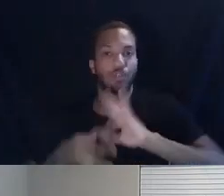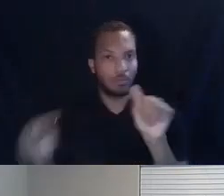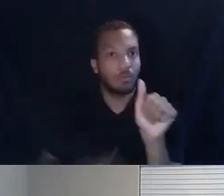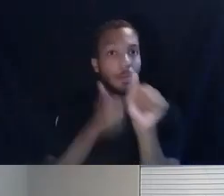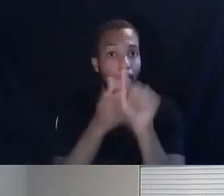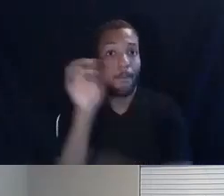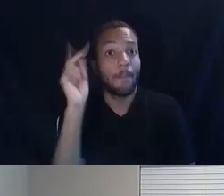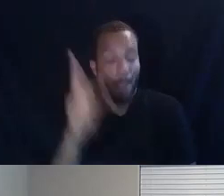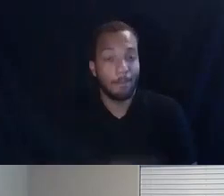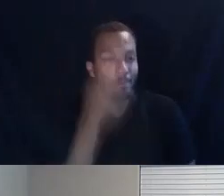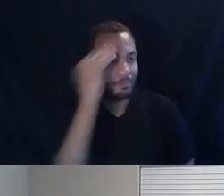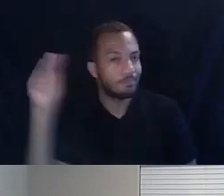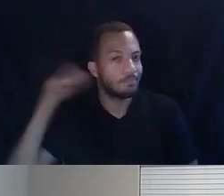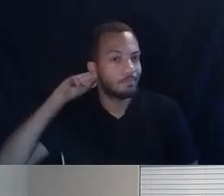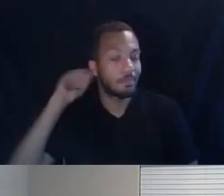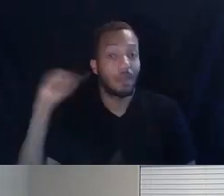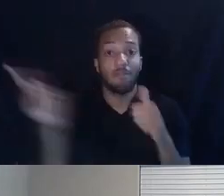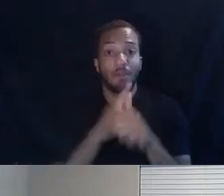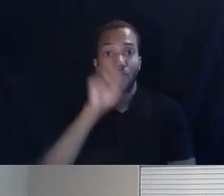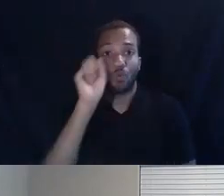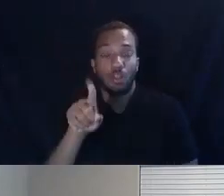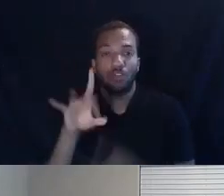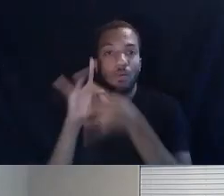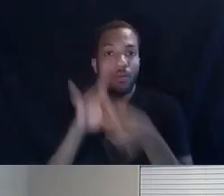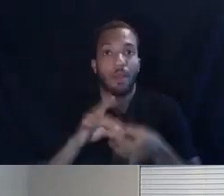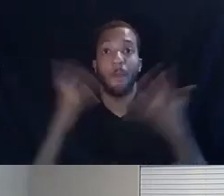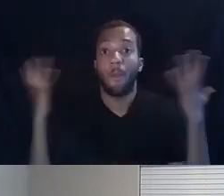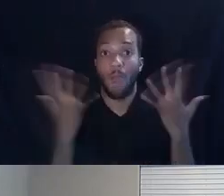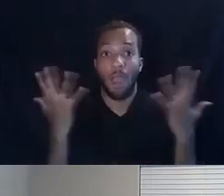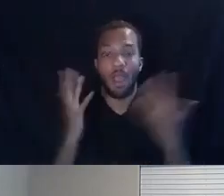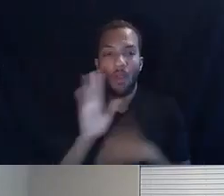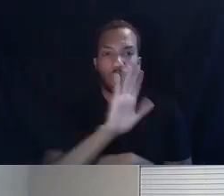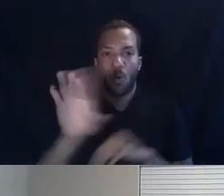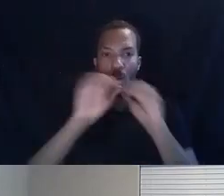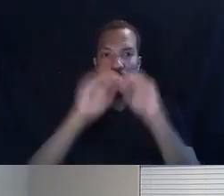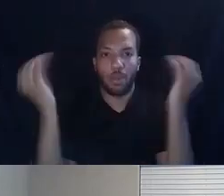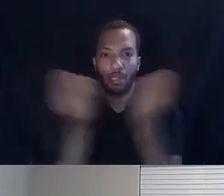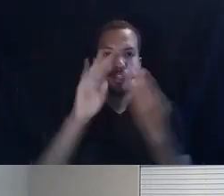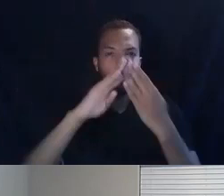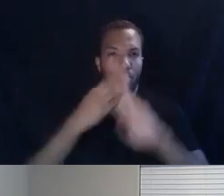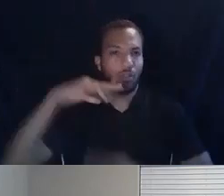So the first set of questions asked about their organizations' community benefits and investments.